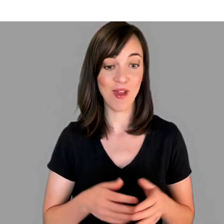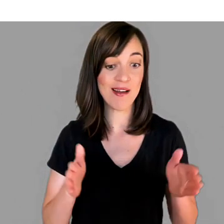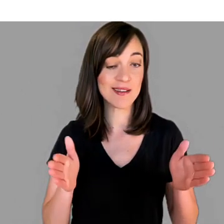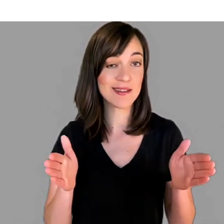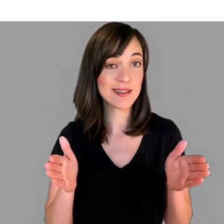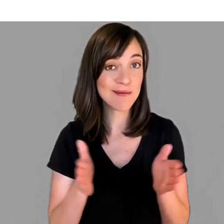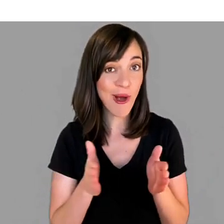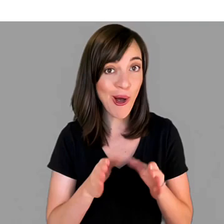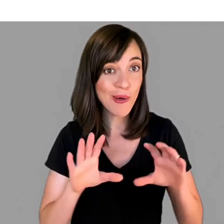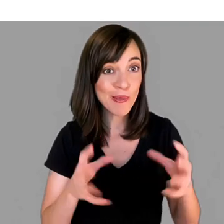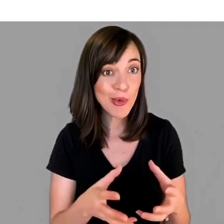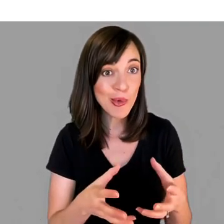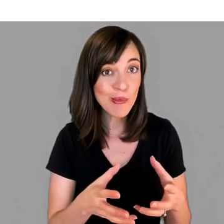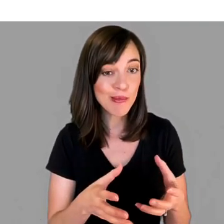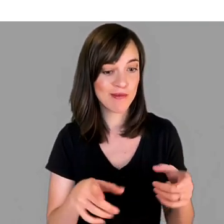Small group